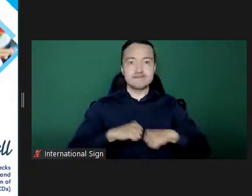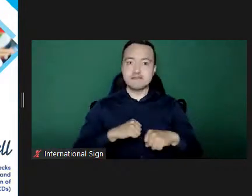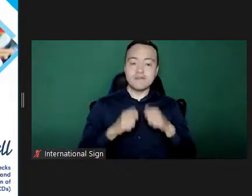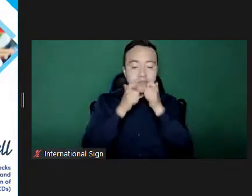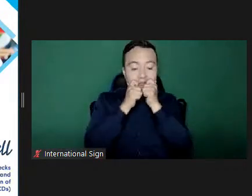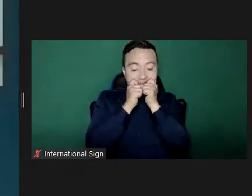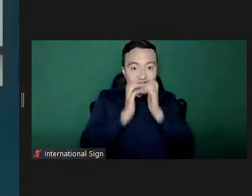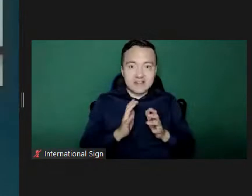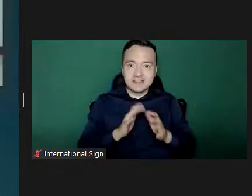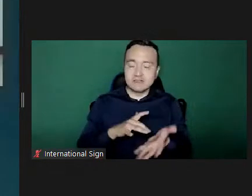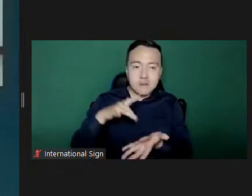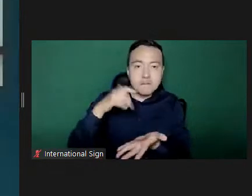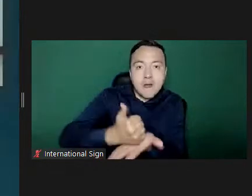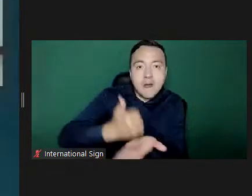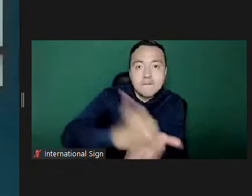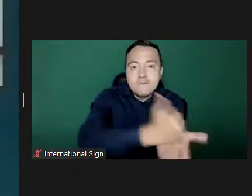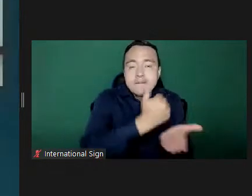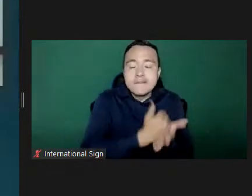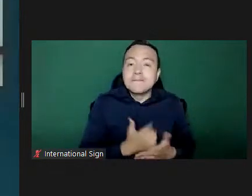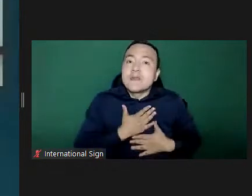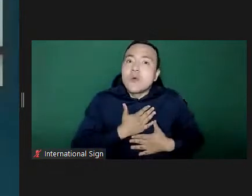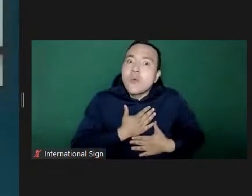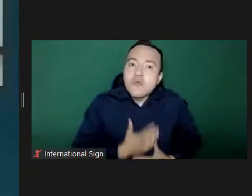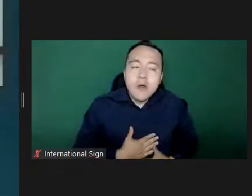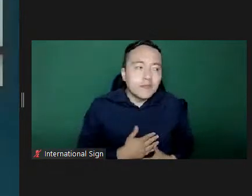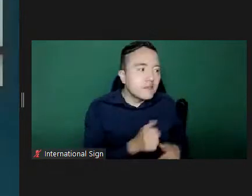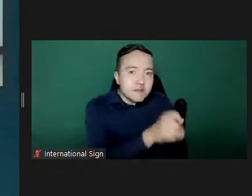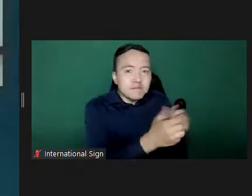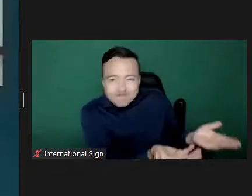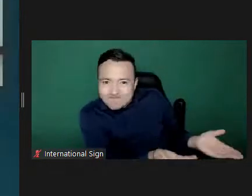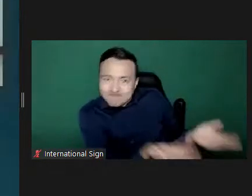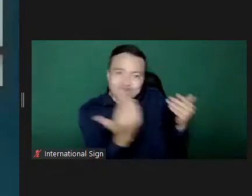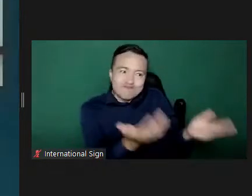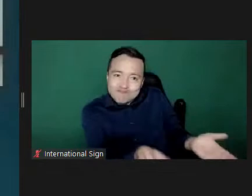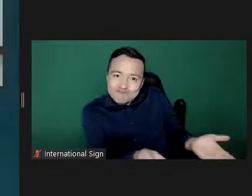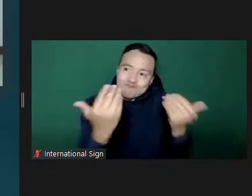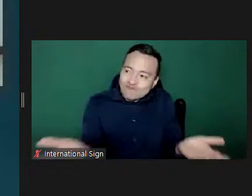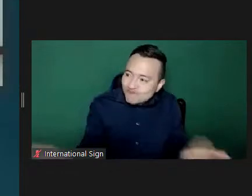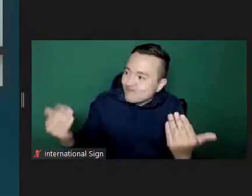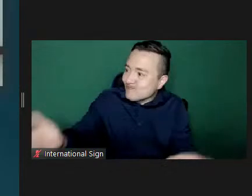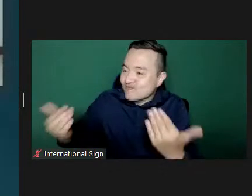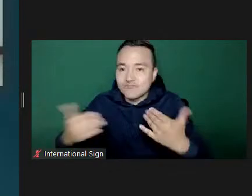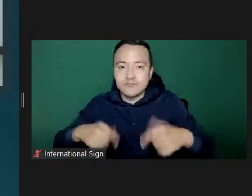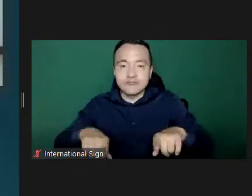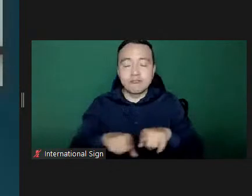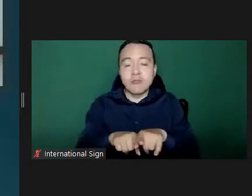That was very important for us, in terms of COVID.